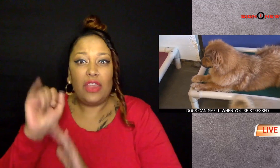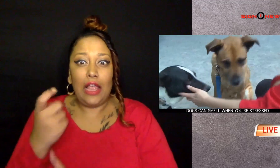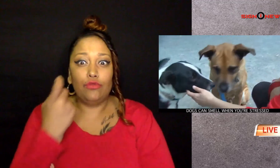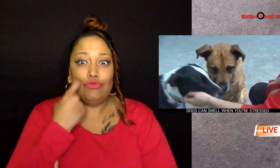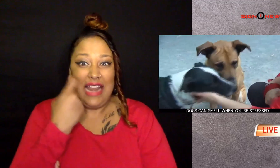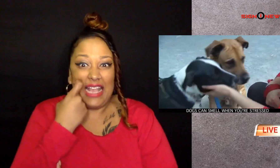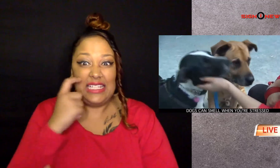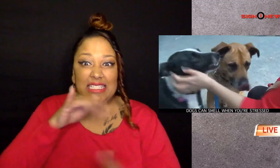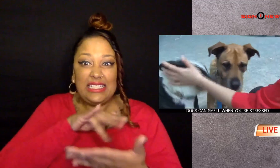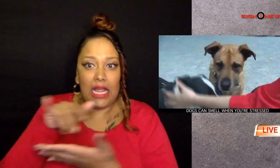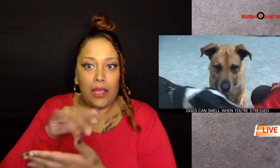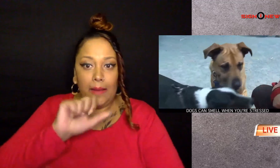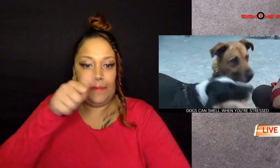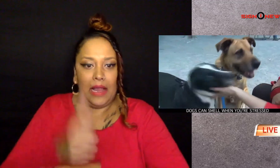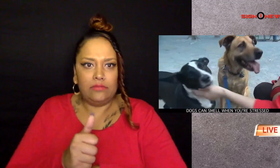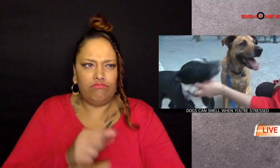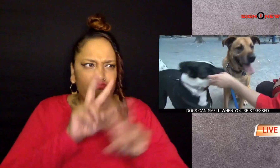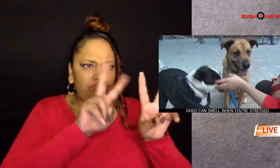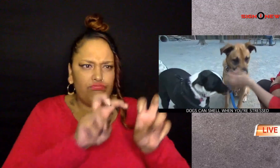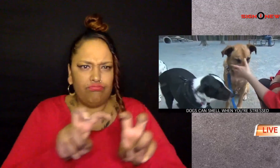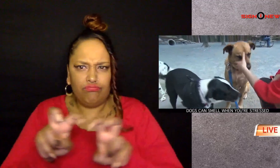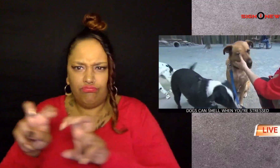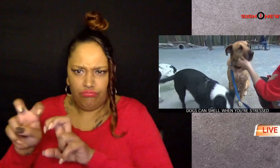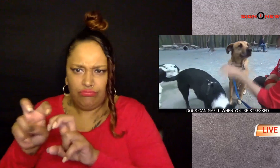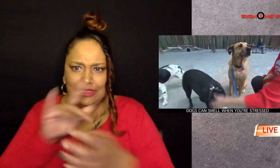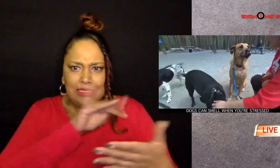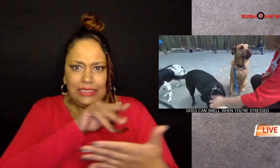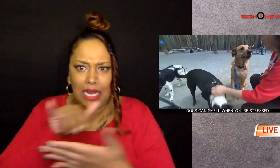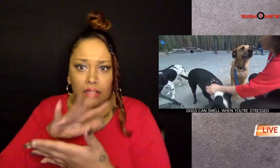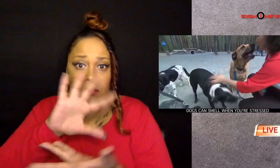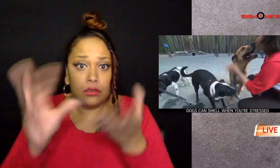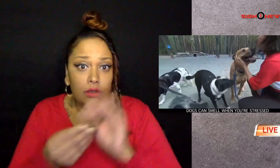the findings in this latest study are based on 36 people